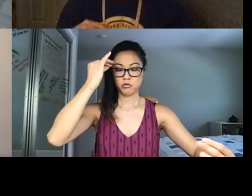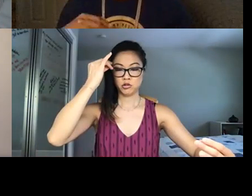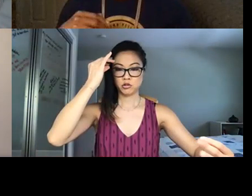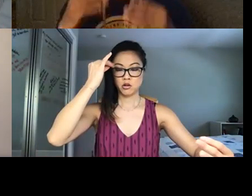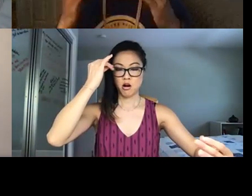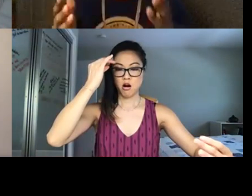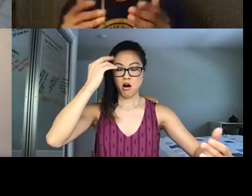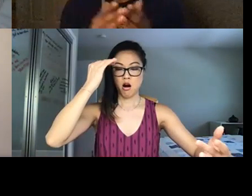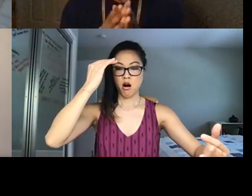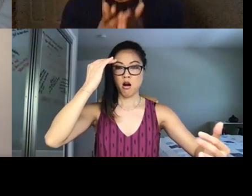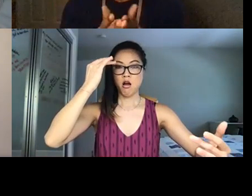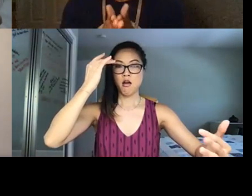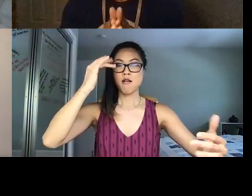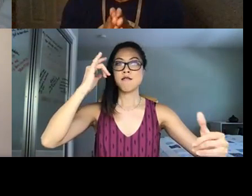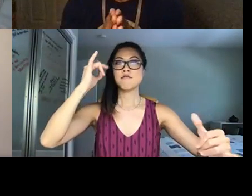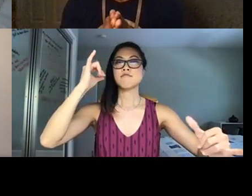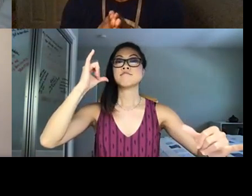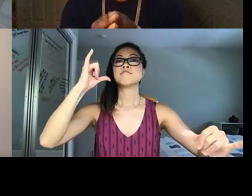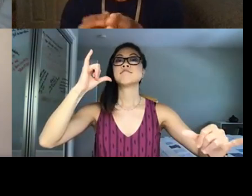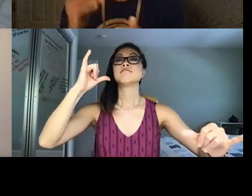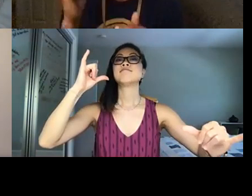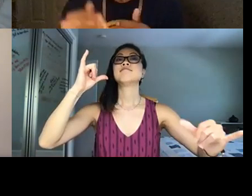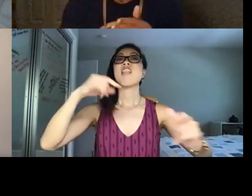of again what has already been in existence with all these